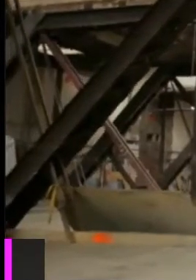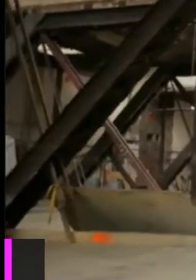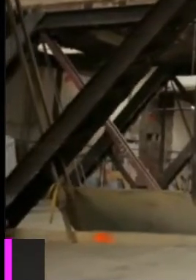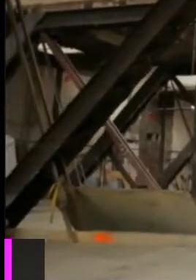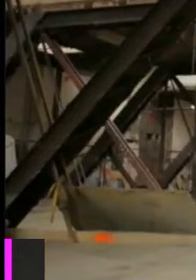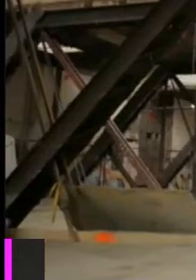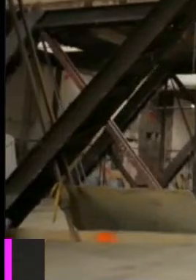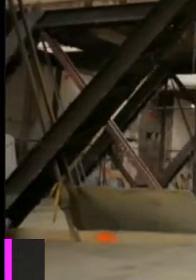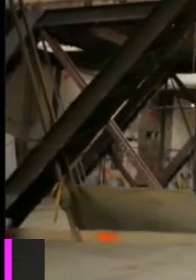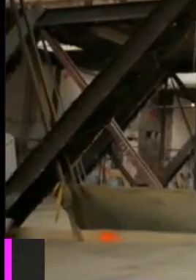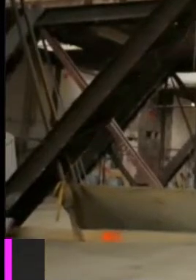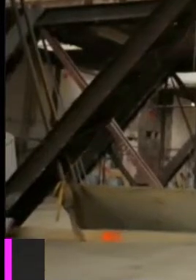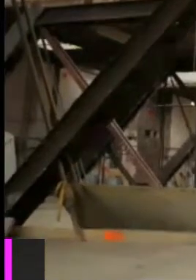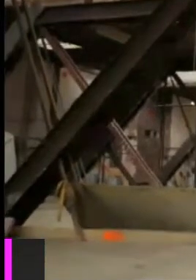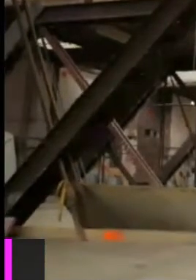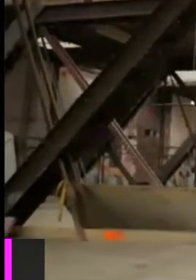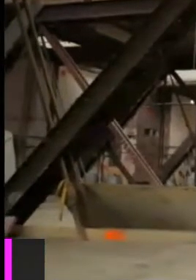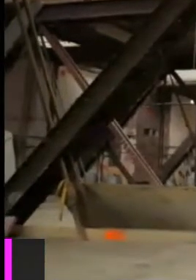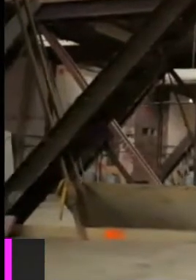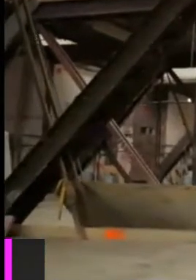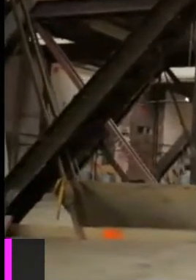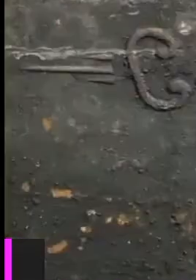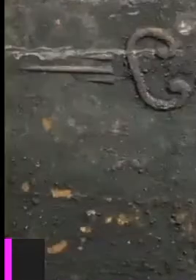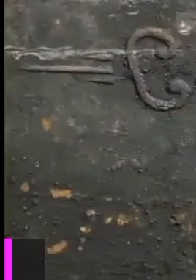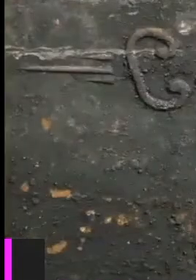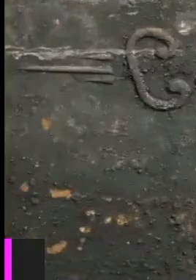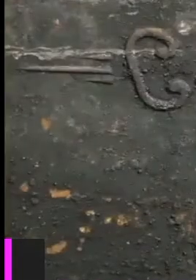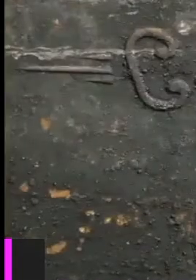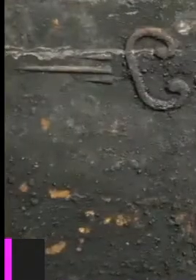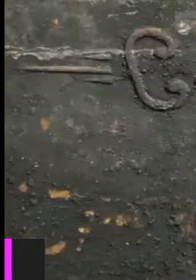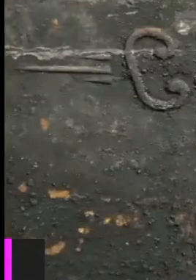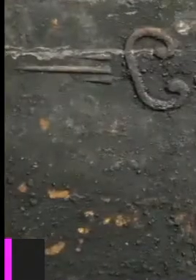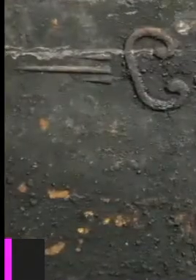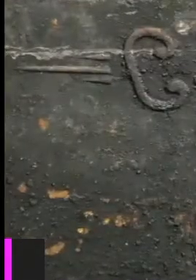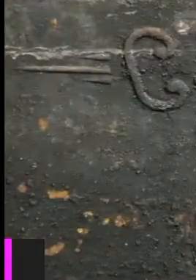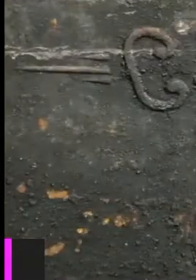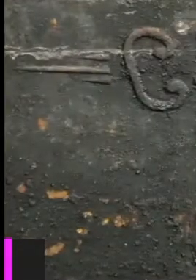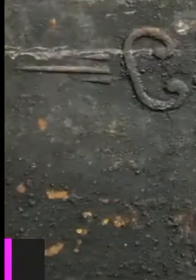renovations uncovered one of the original beams embossed with the Carnegie name.